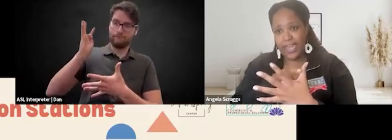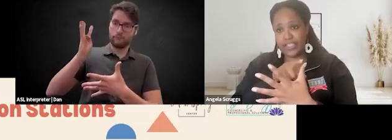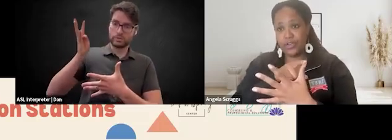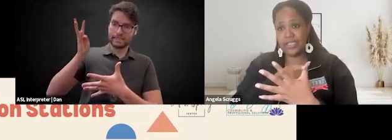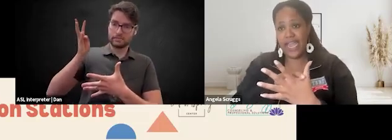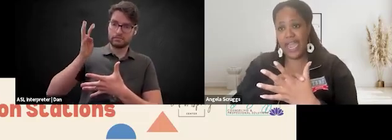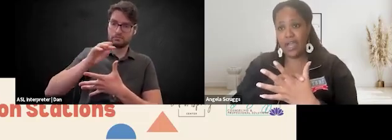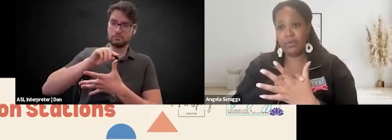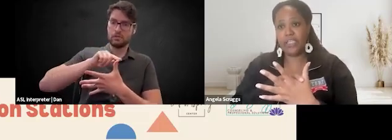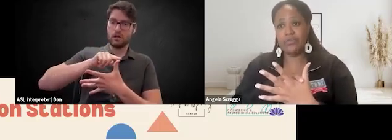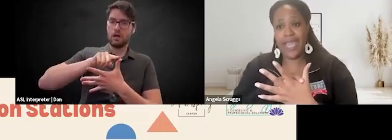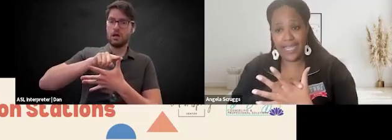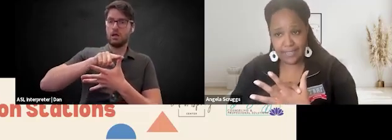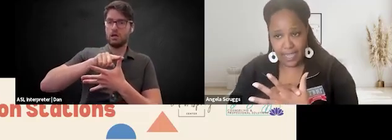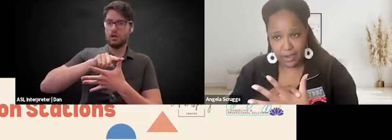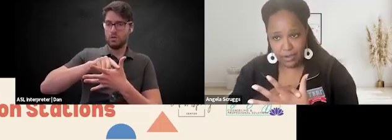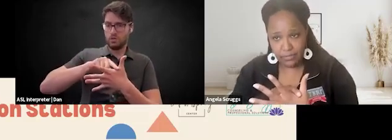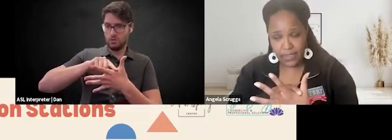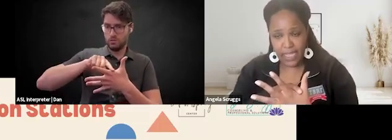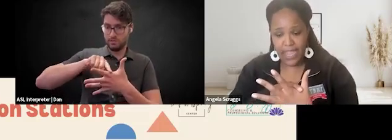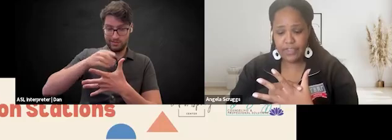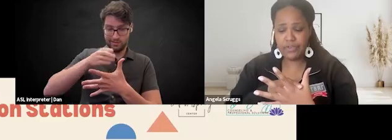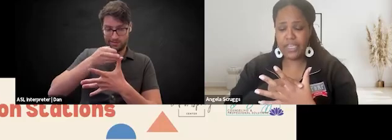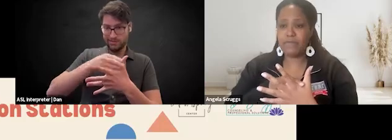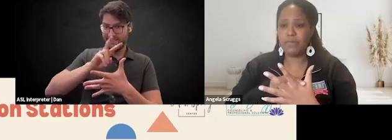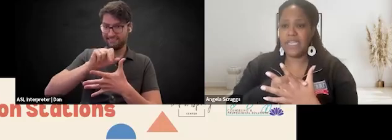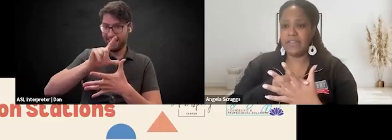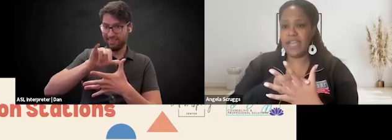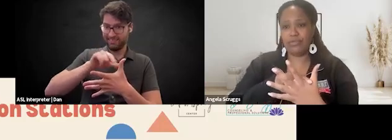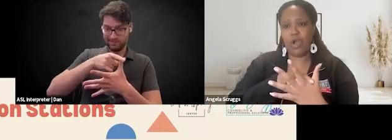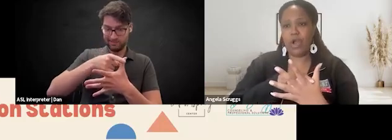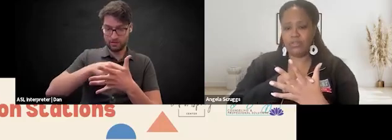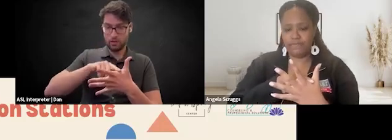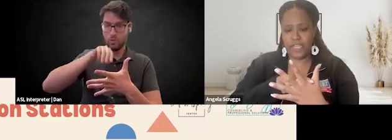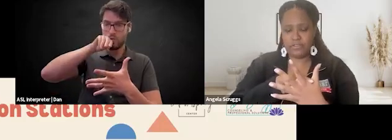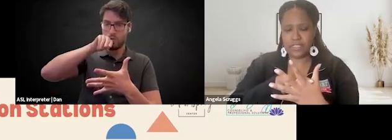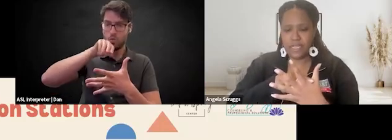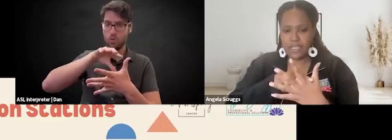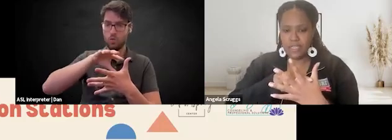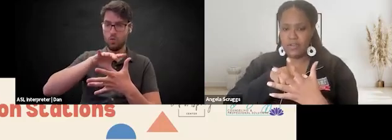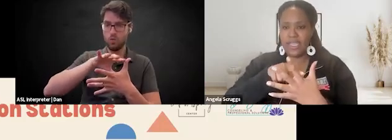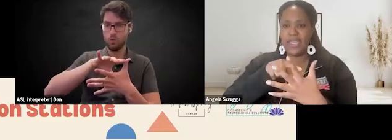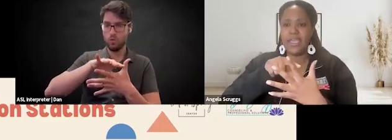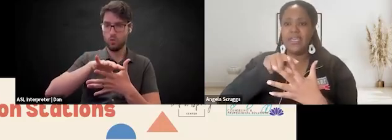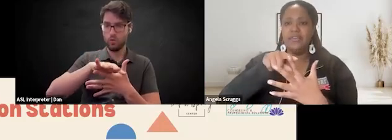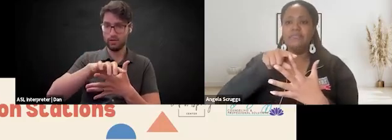And as you're going, down you exhale. And then you keep repeating that through all the fingers. You go in.